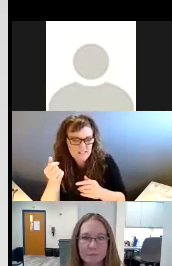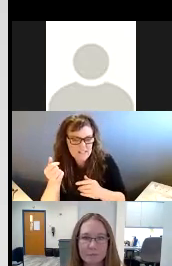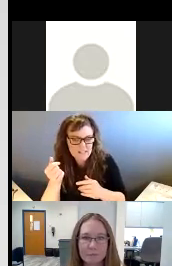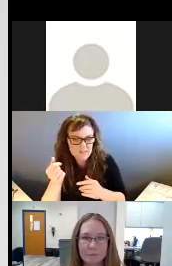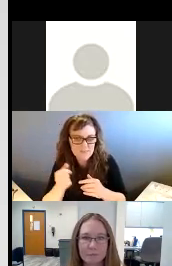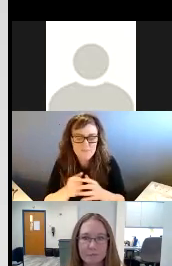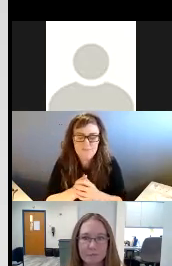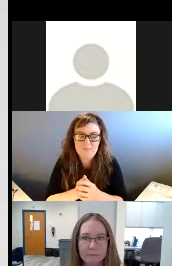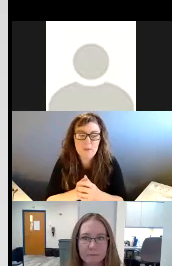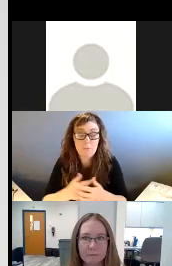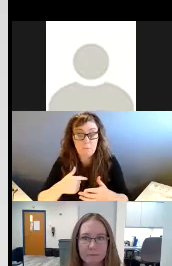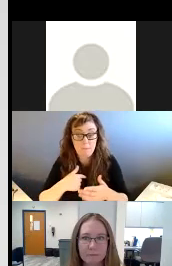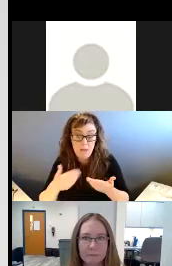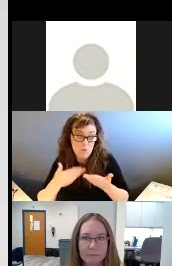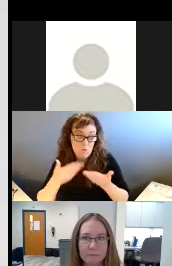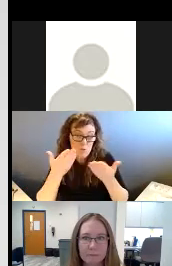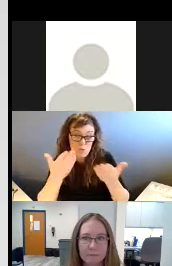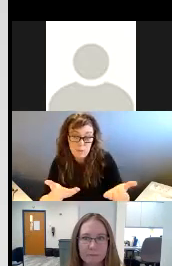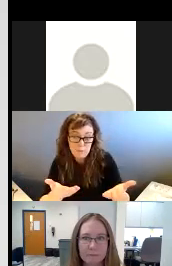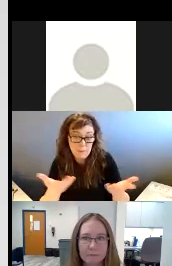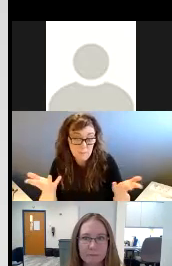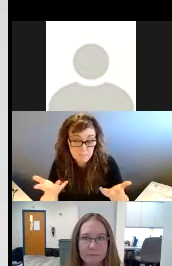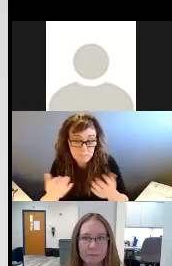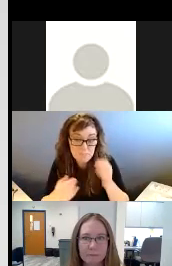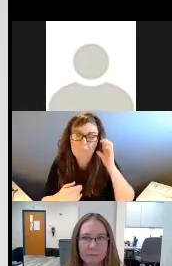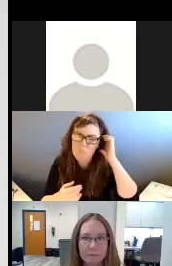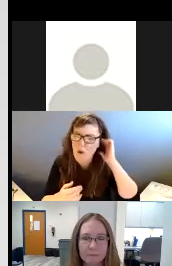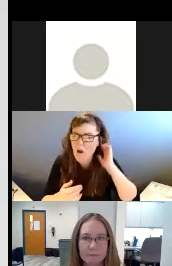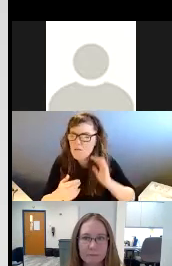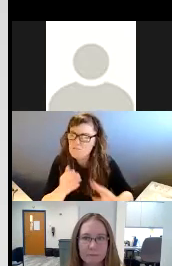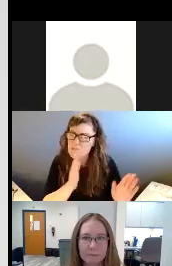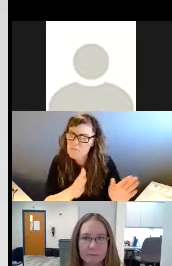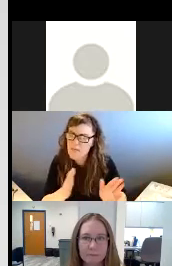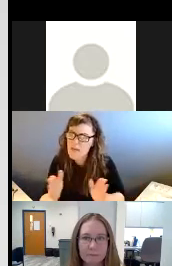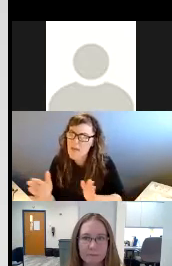MY RECOMMENDATION WOULD BE JUST TO BE FORWARD THINKING AND PLANNING AHEAD, MAKING SURE YOU ARE